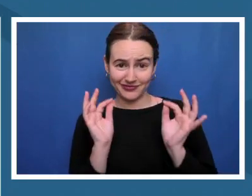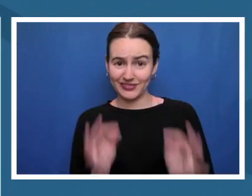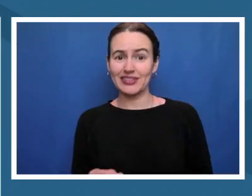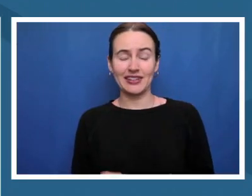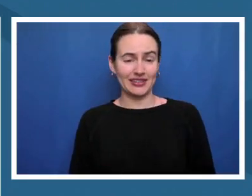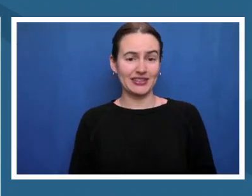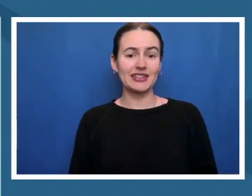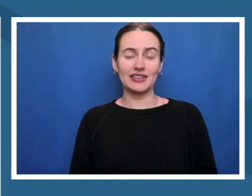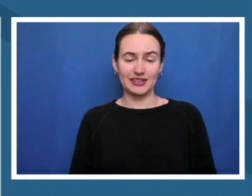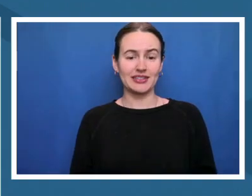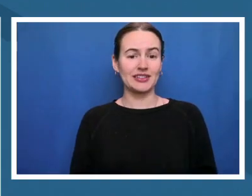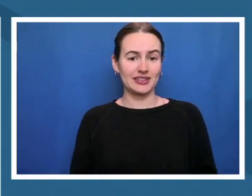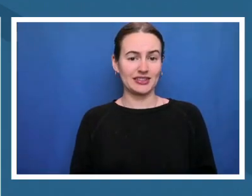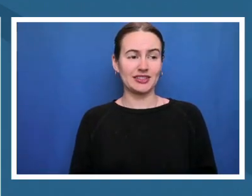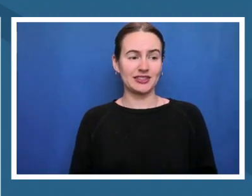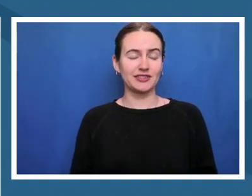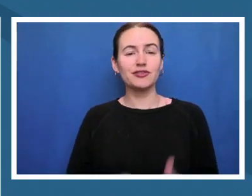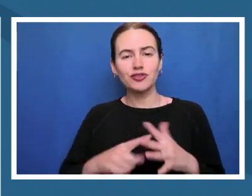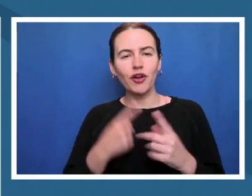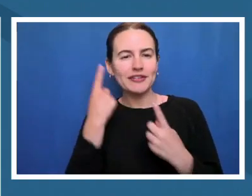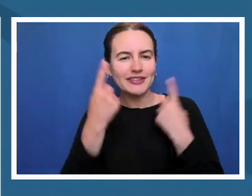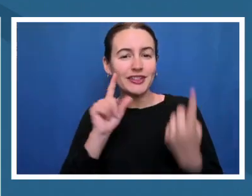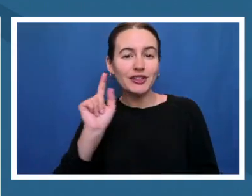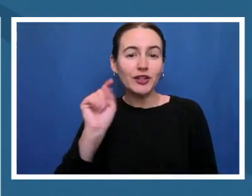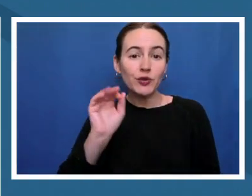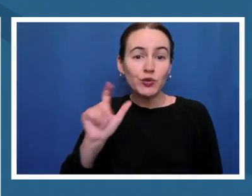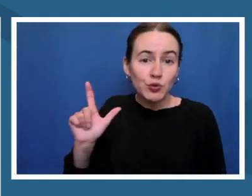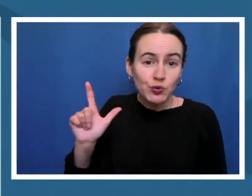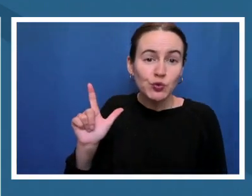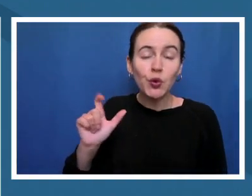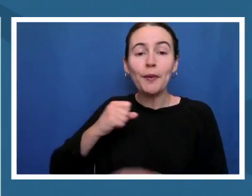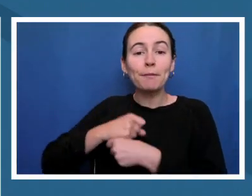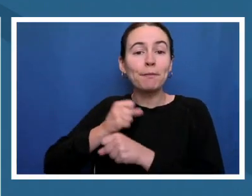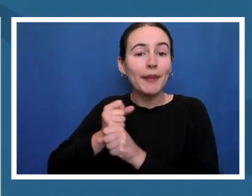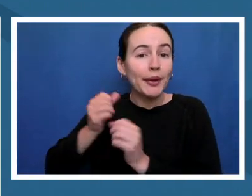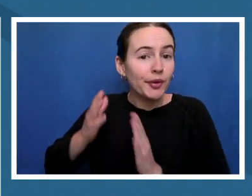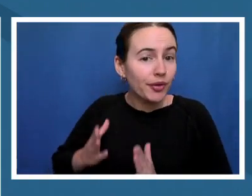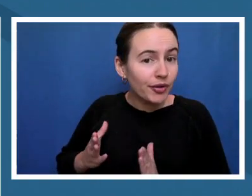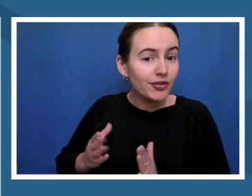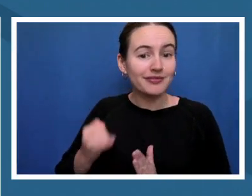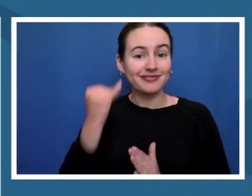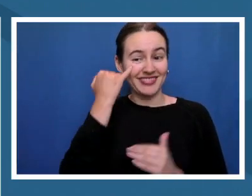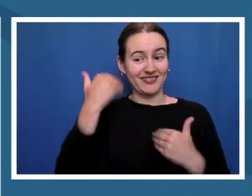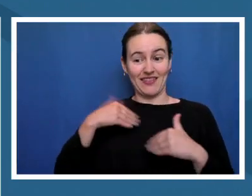about tools and makers and if you you